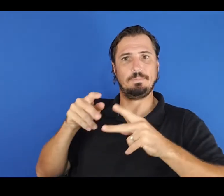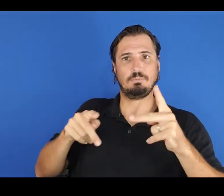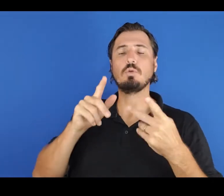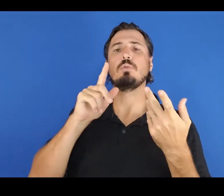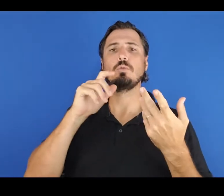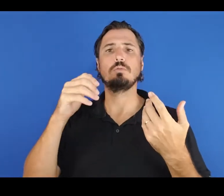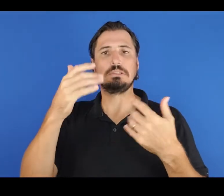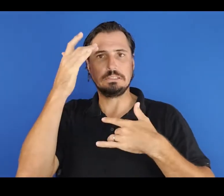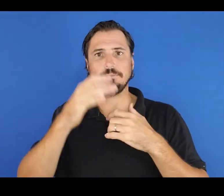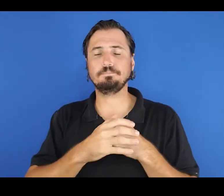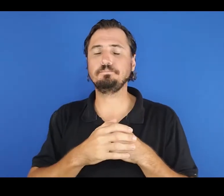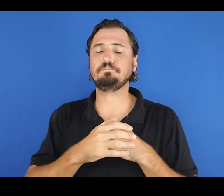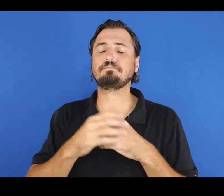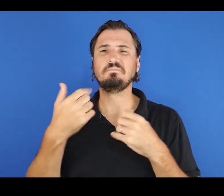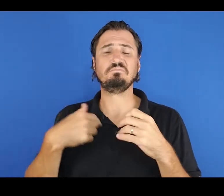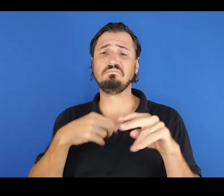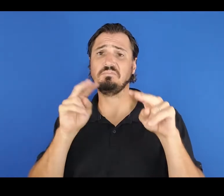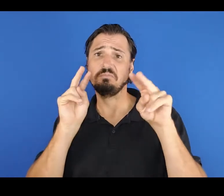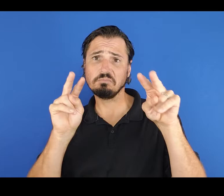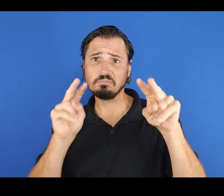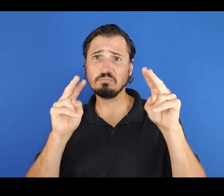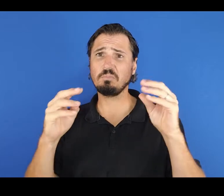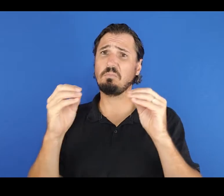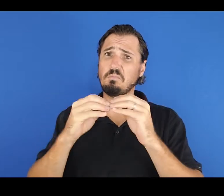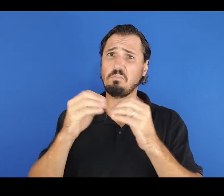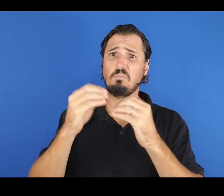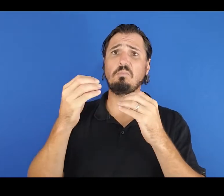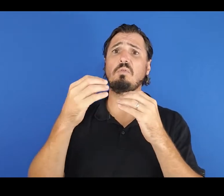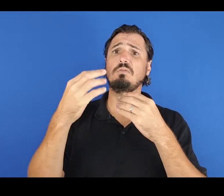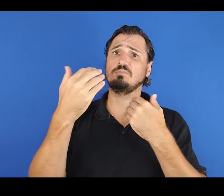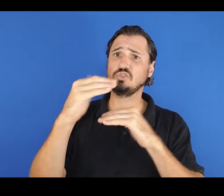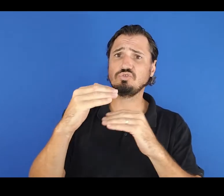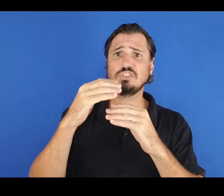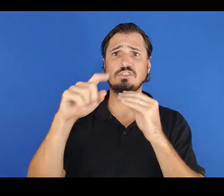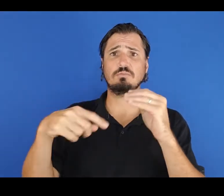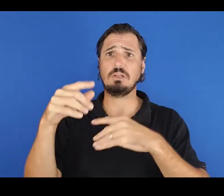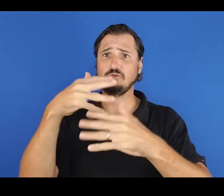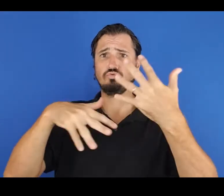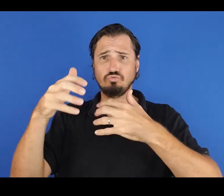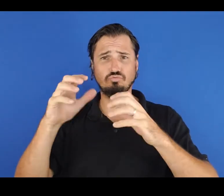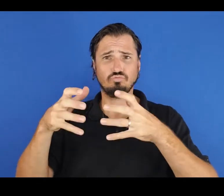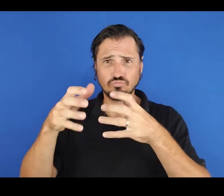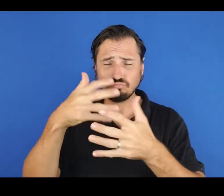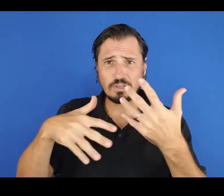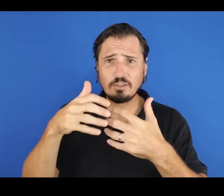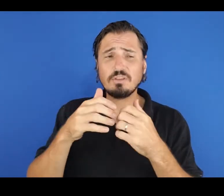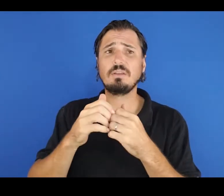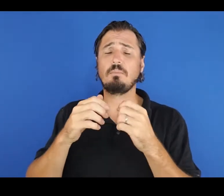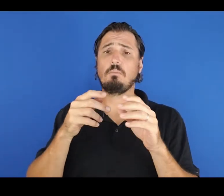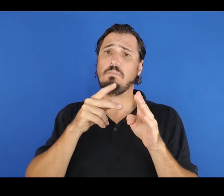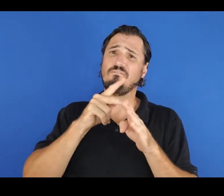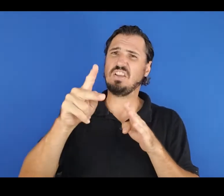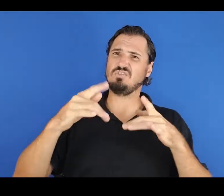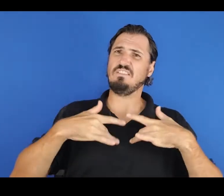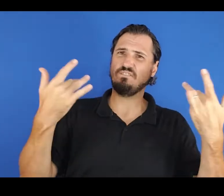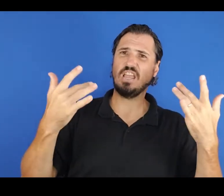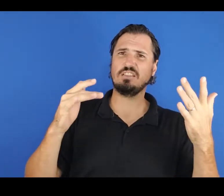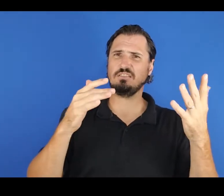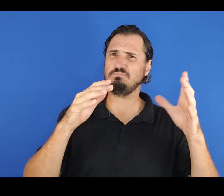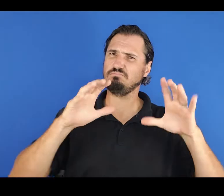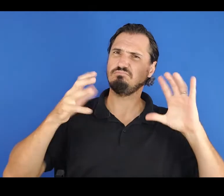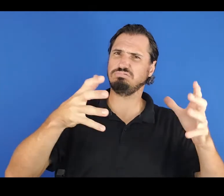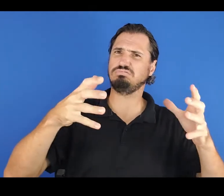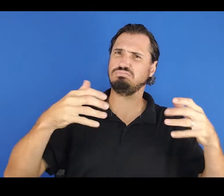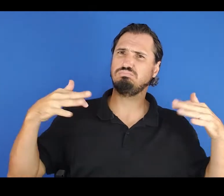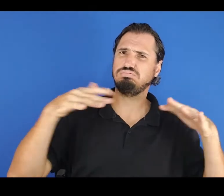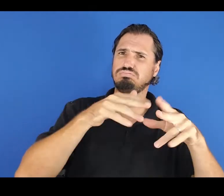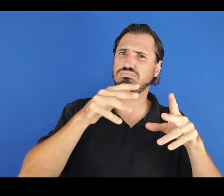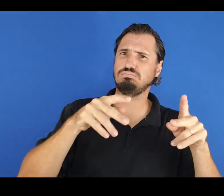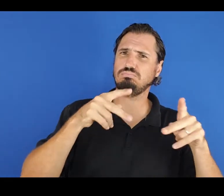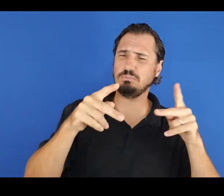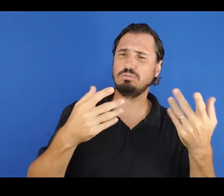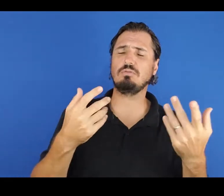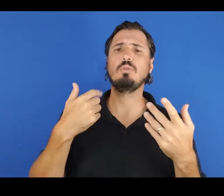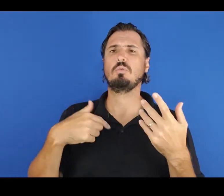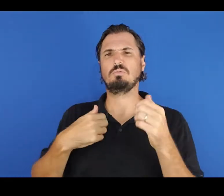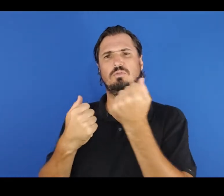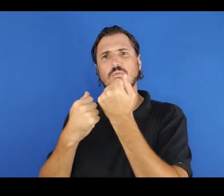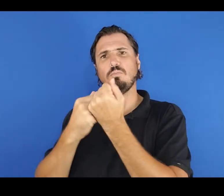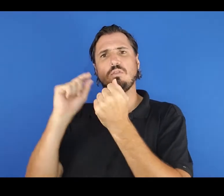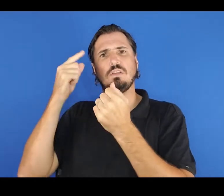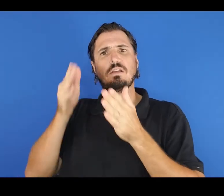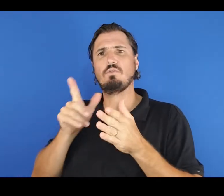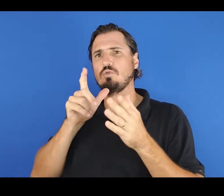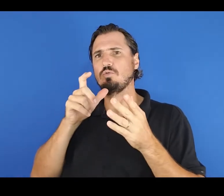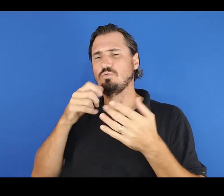We also foresee continued restrictions on social gatherings and professionally organized events, and we support the extension of the Governor’s statewide indoor mask mandate. Any proposed